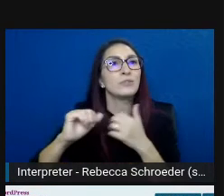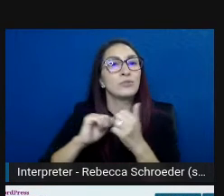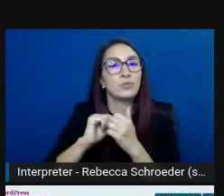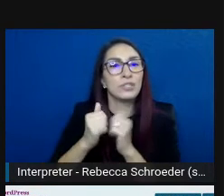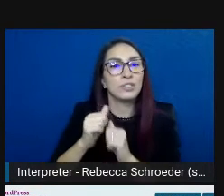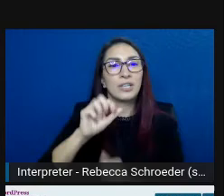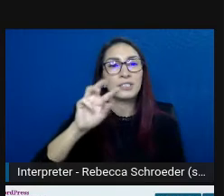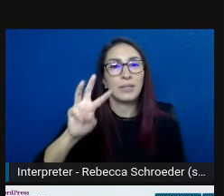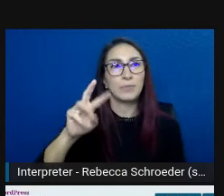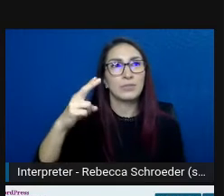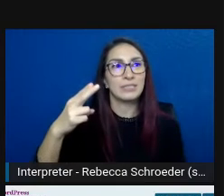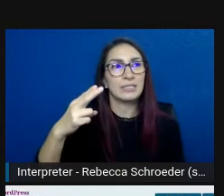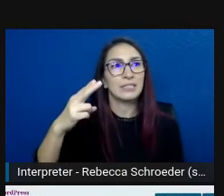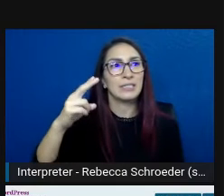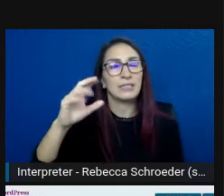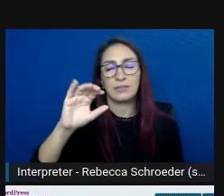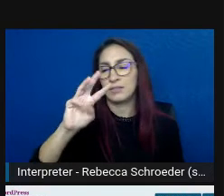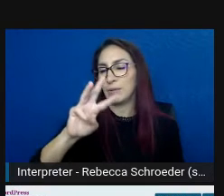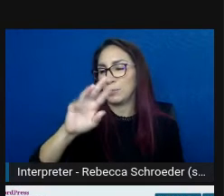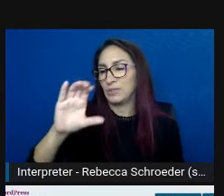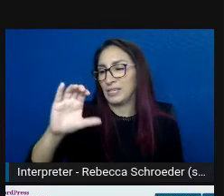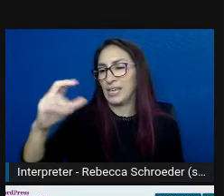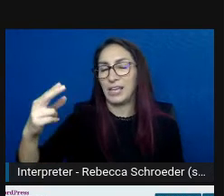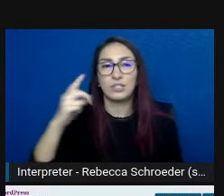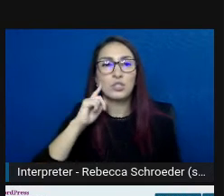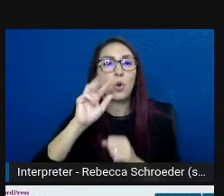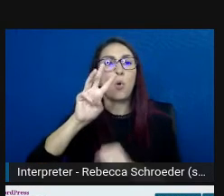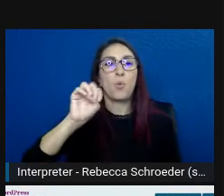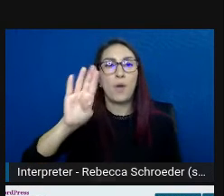front ends web content accessibility guidelines.